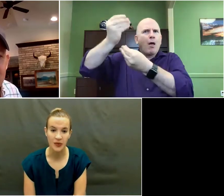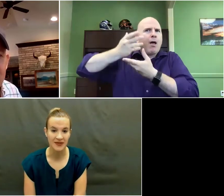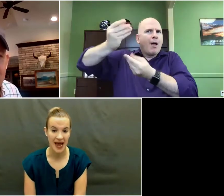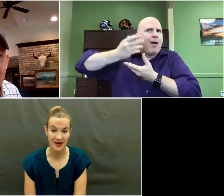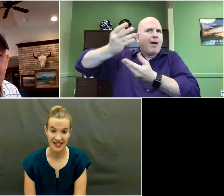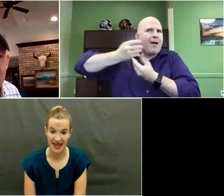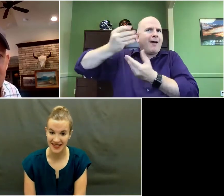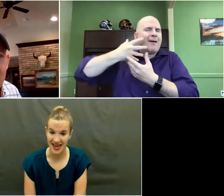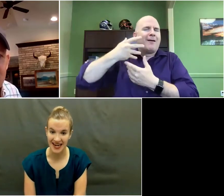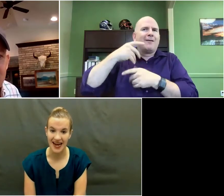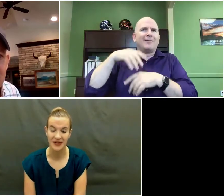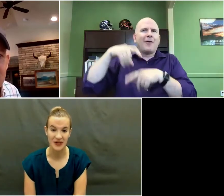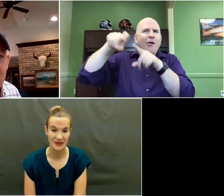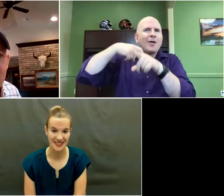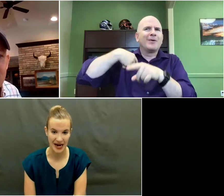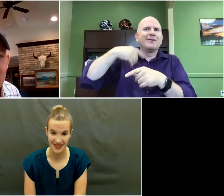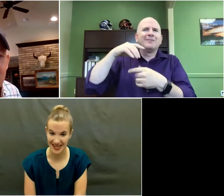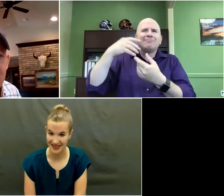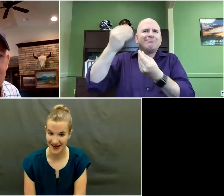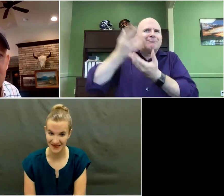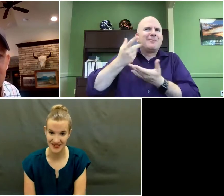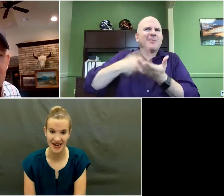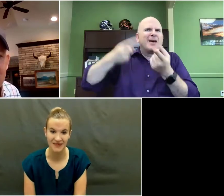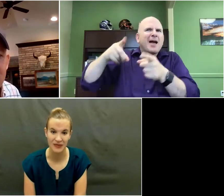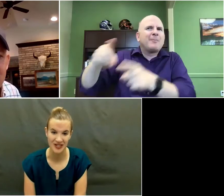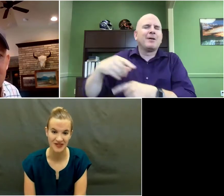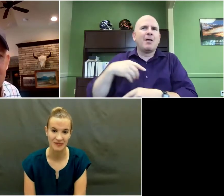what was happening in Gallaudet on the news, and I was getting a lot of first hand information on my